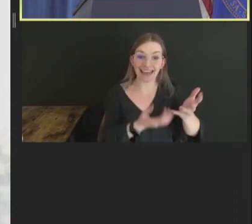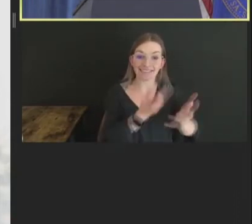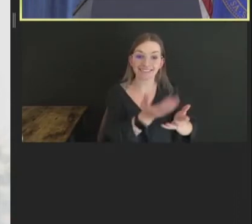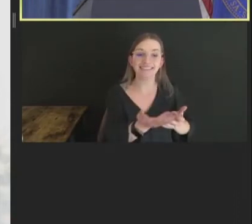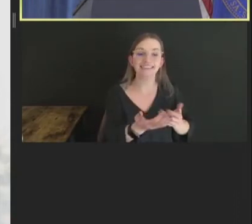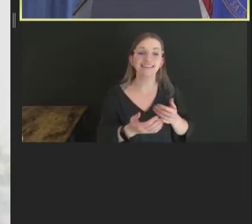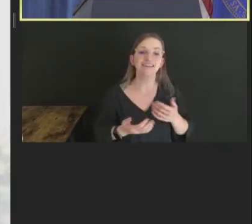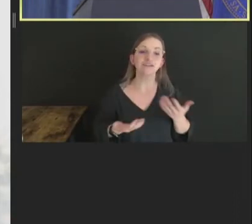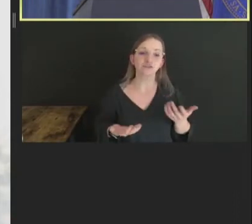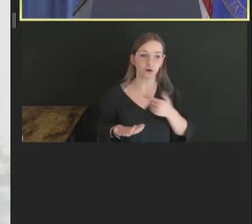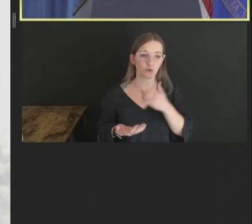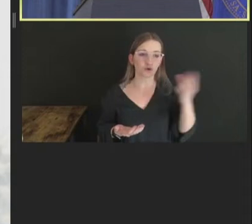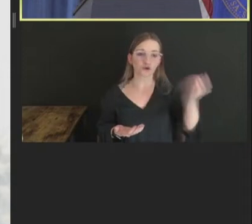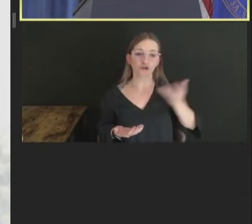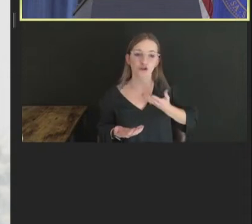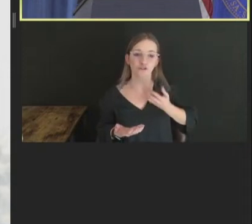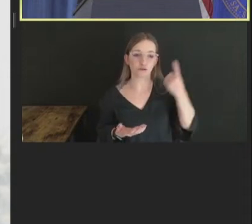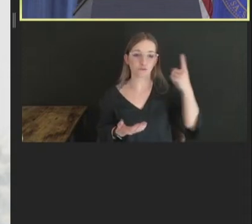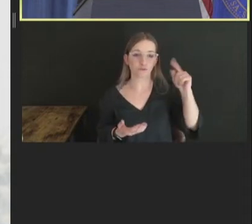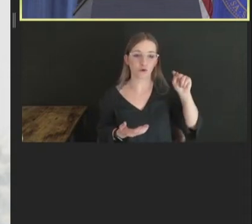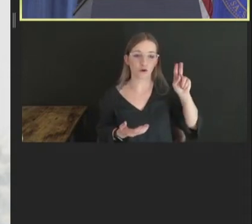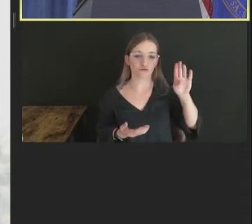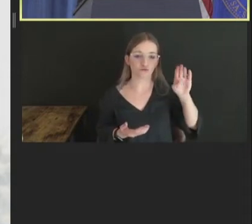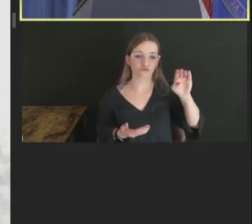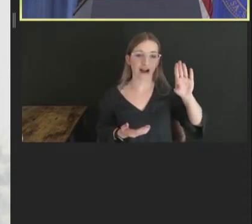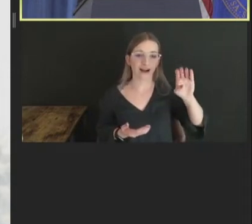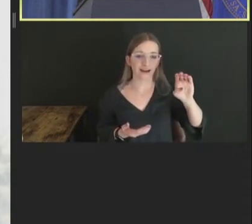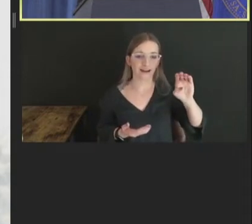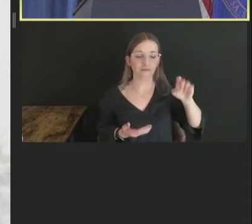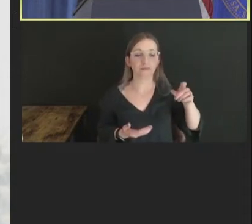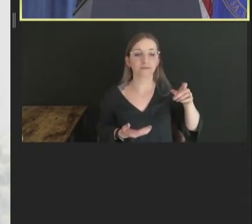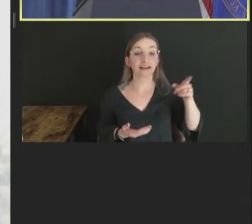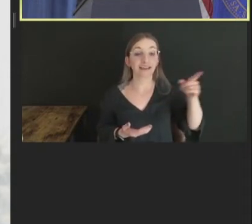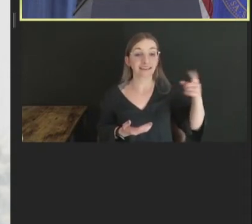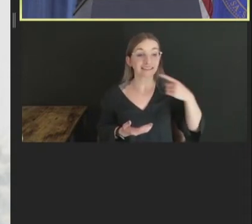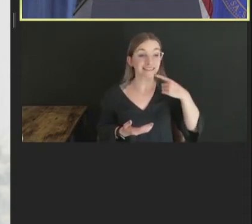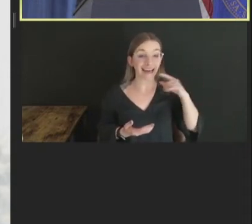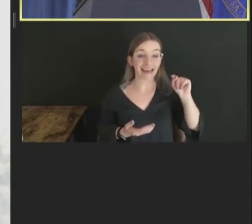our vaccine equity task force that tribal members would fly in from other states like California